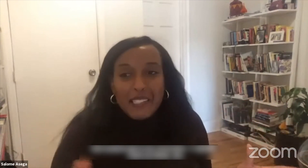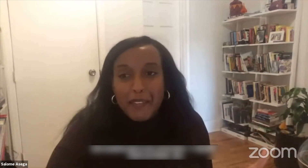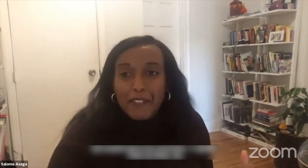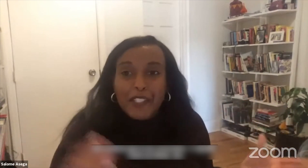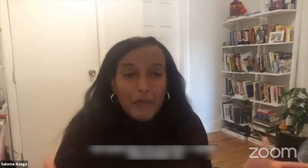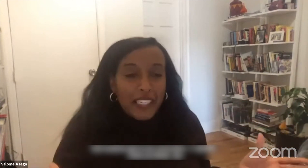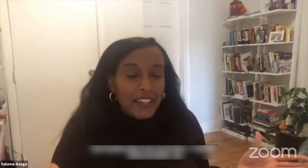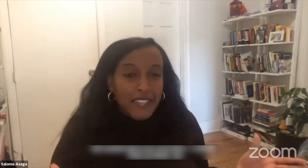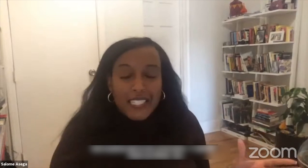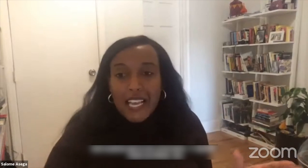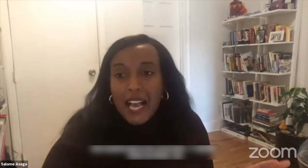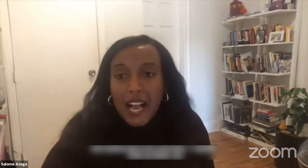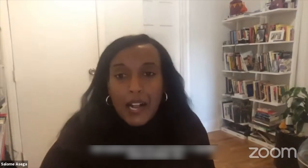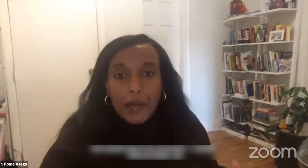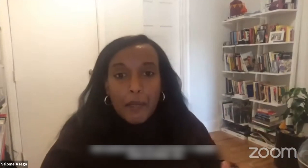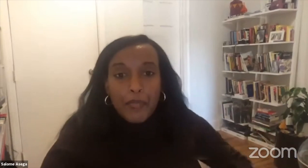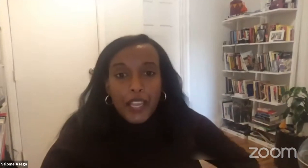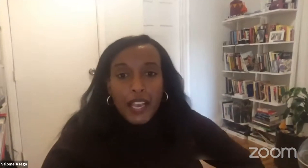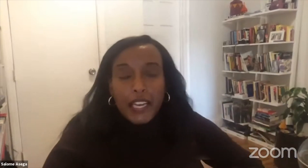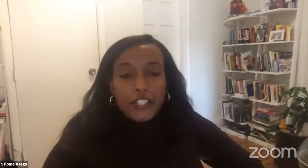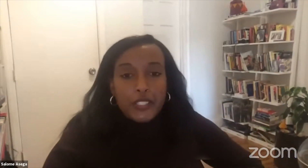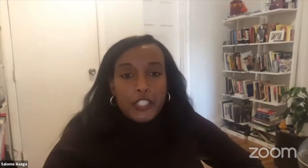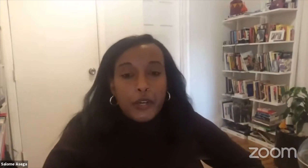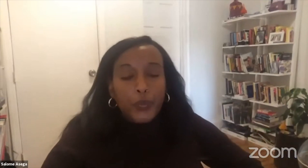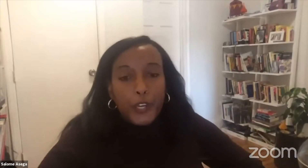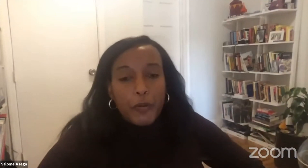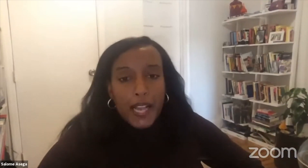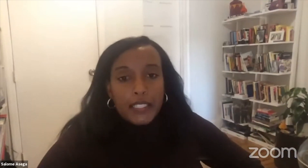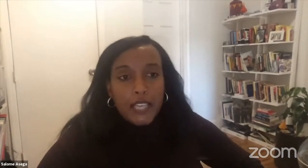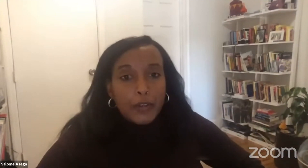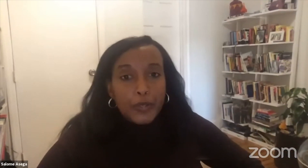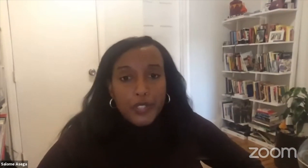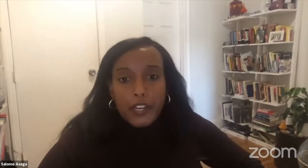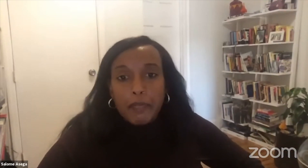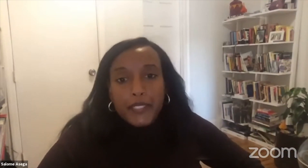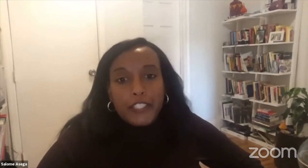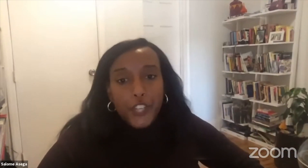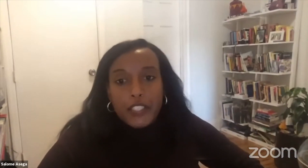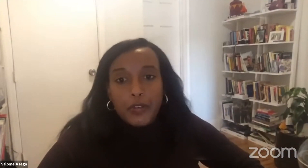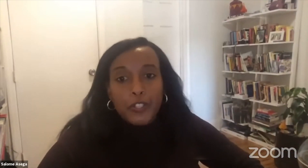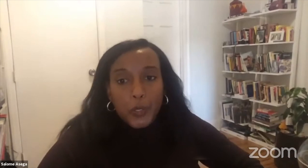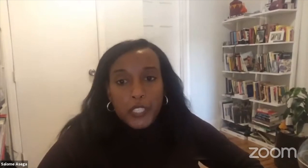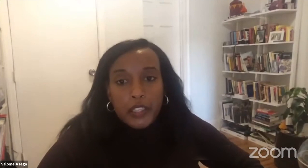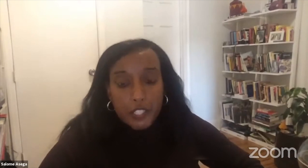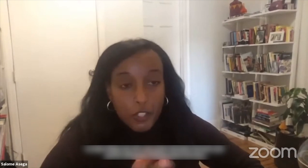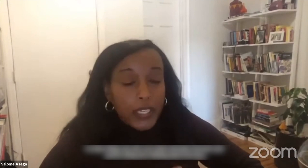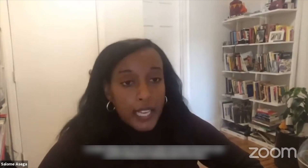been for many of us. I want to go back to how you started building trust through story-telling,